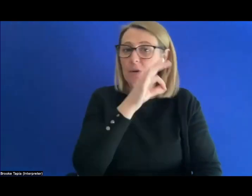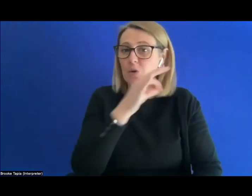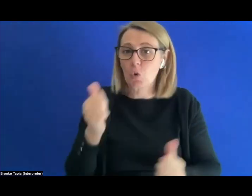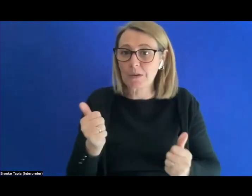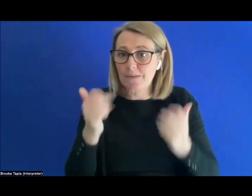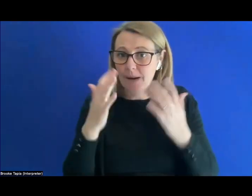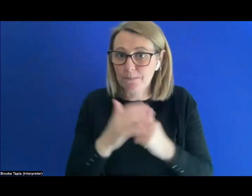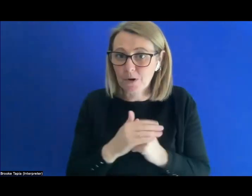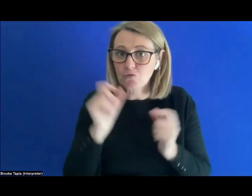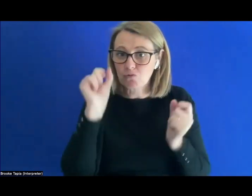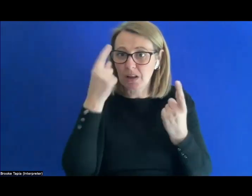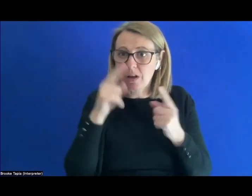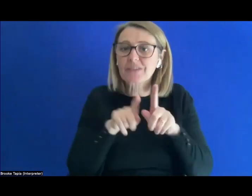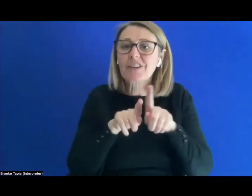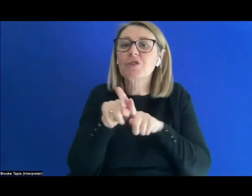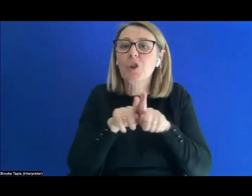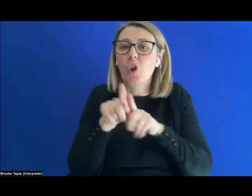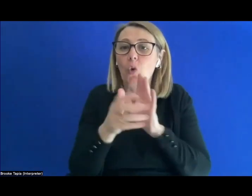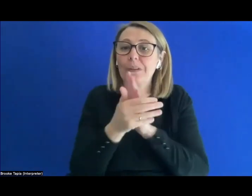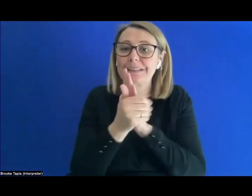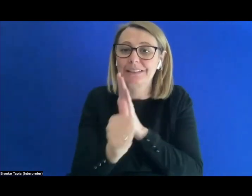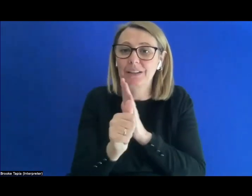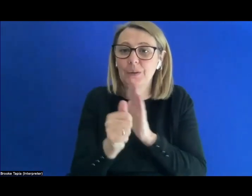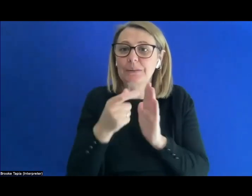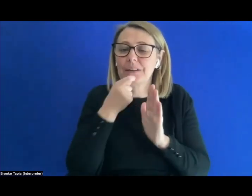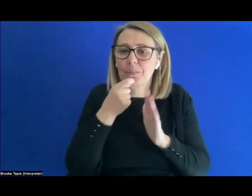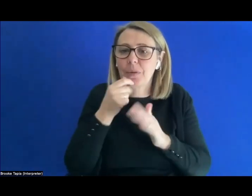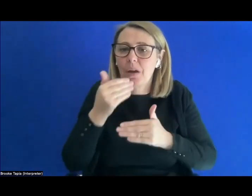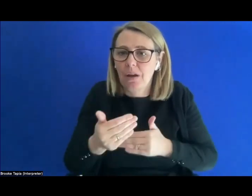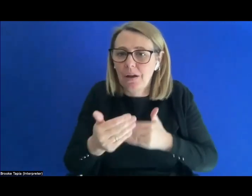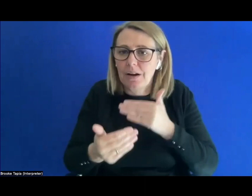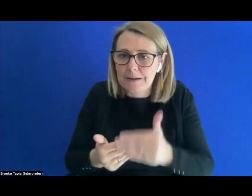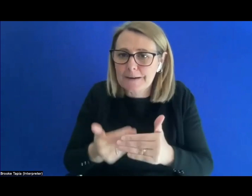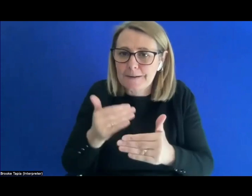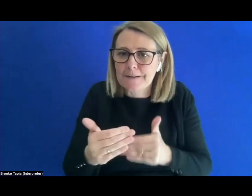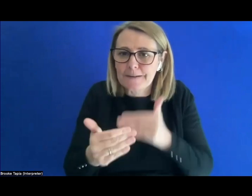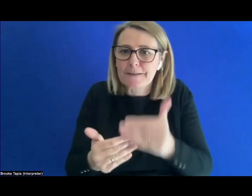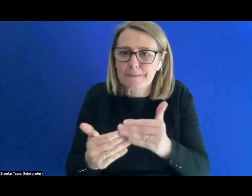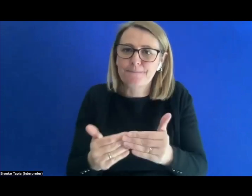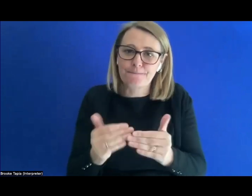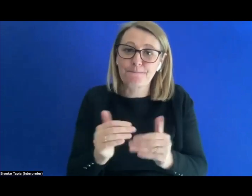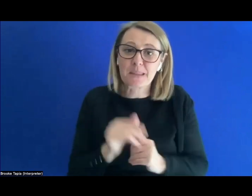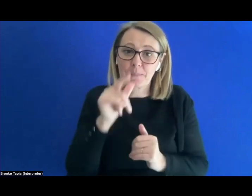it’s a learned skill and it is a bit-by-bit kind of process, but it can lead you to some